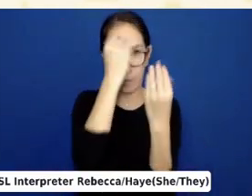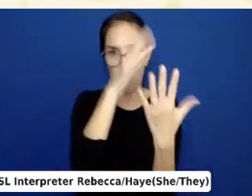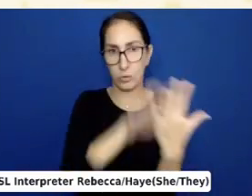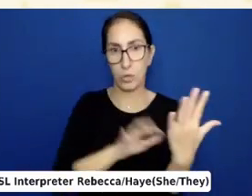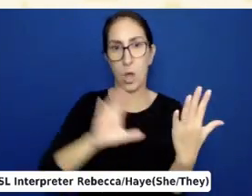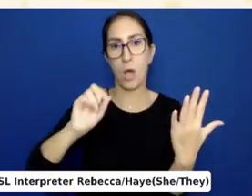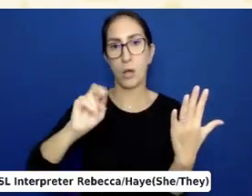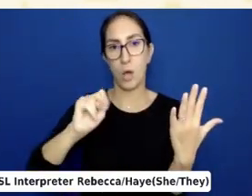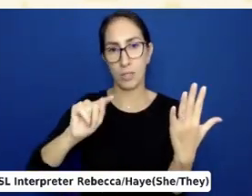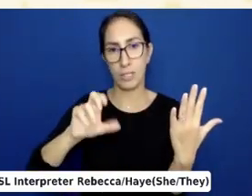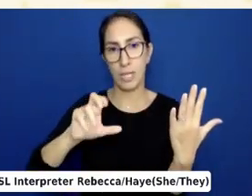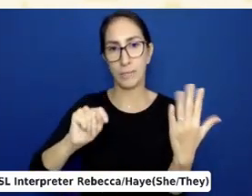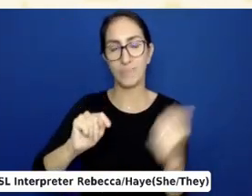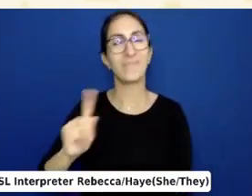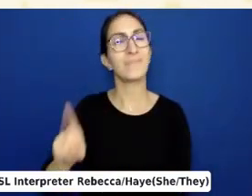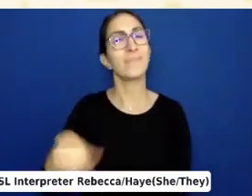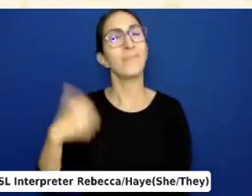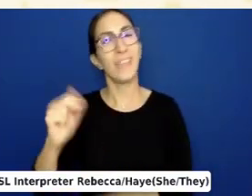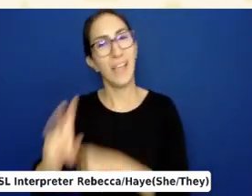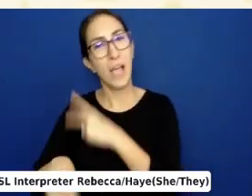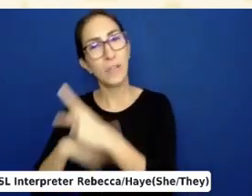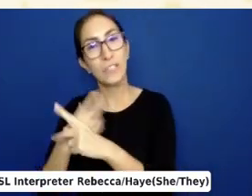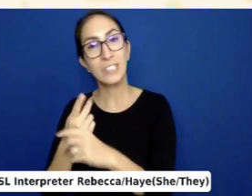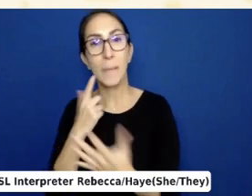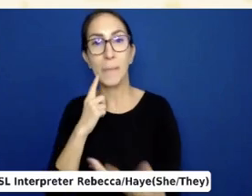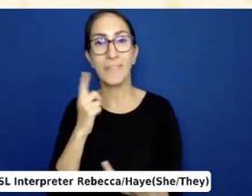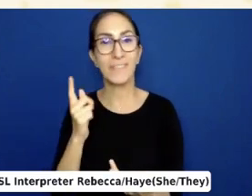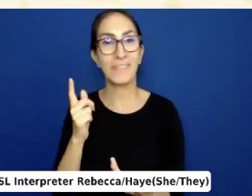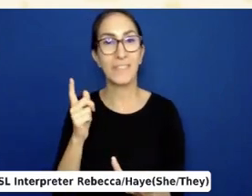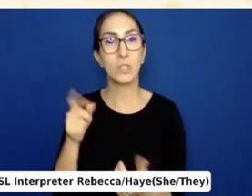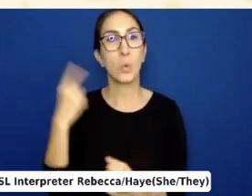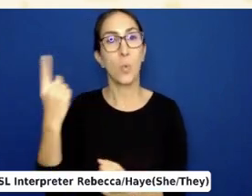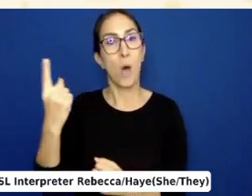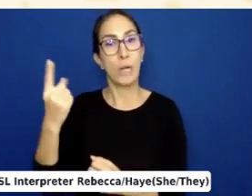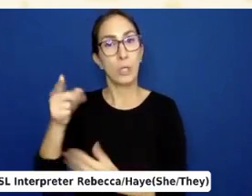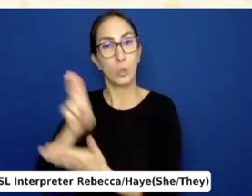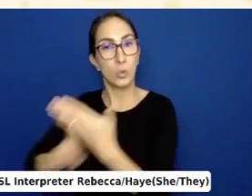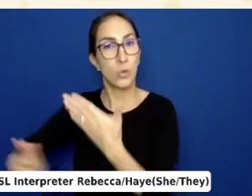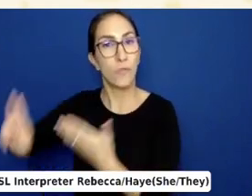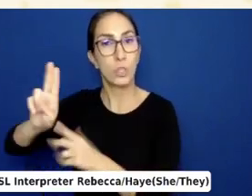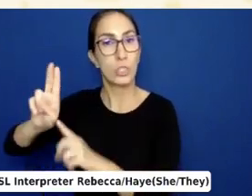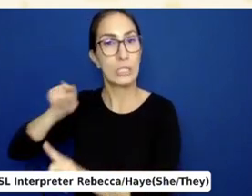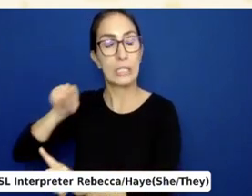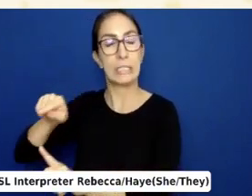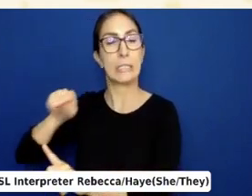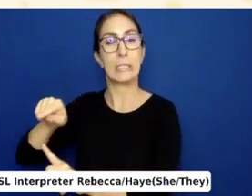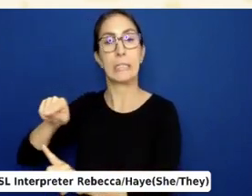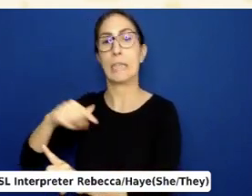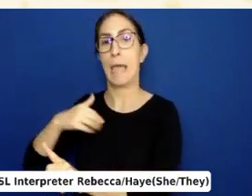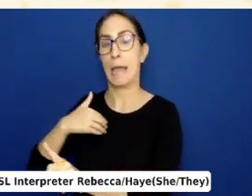For example, DequeUniversity.com, it's a good resource to start.